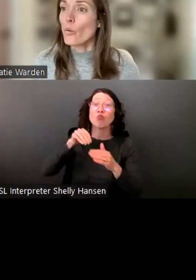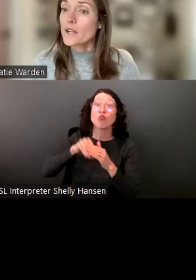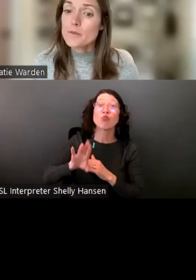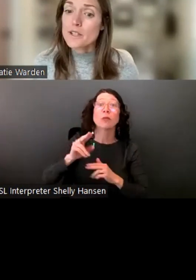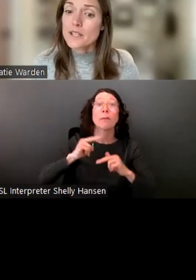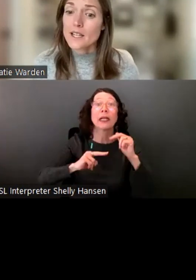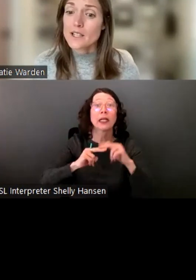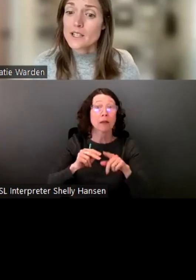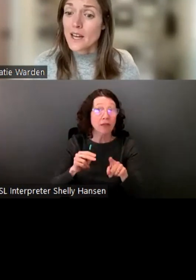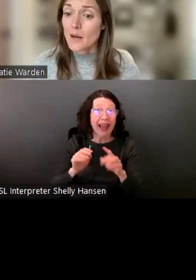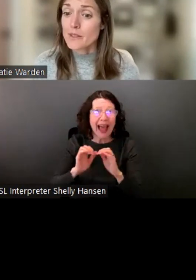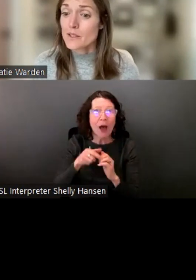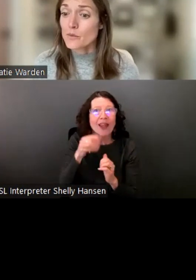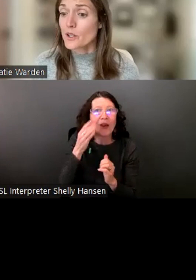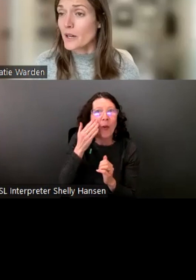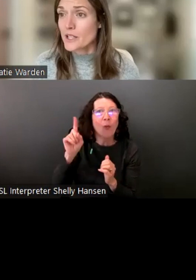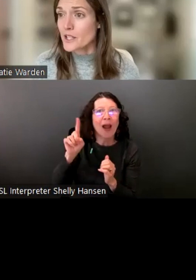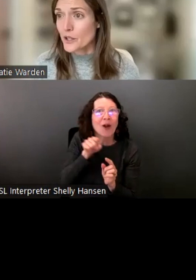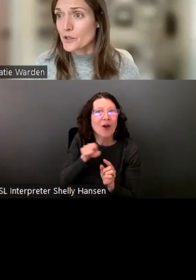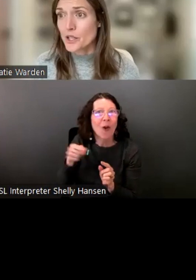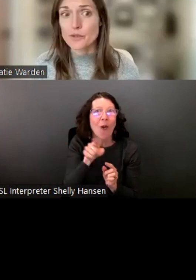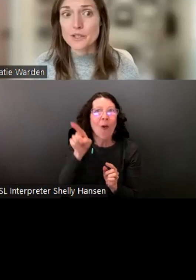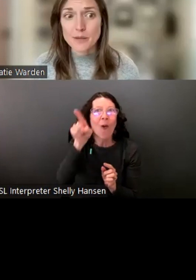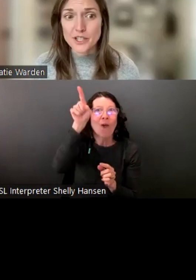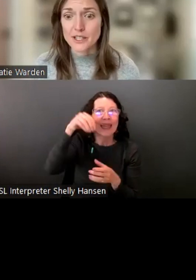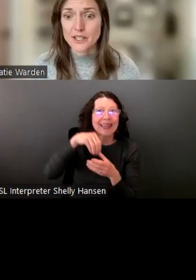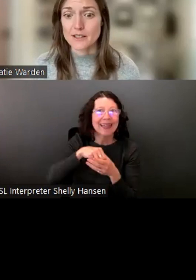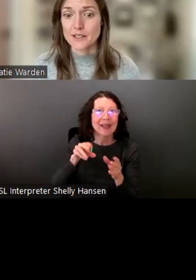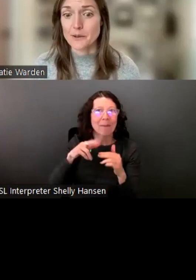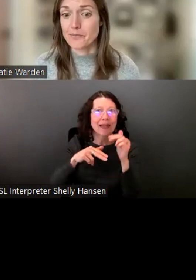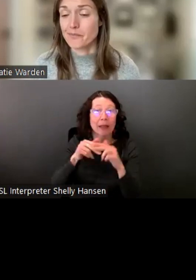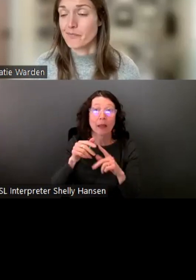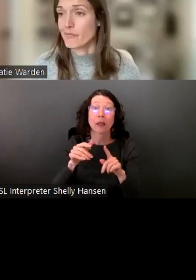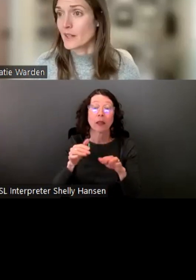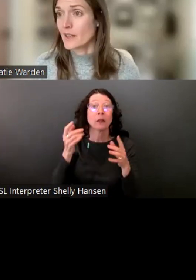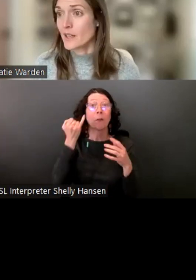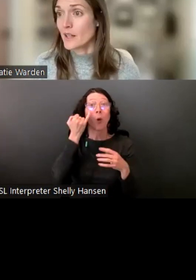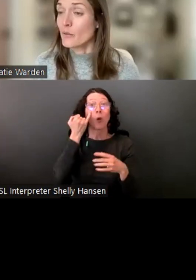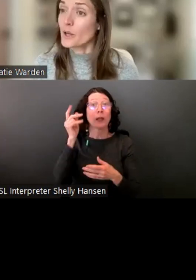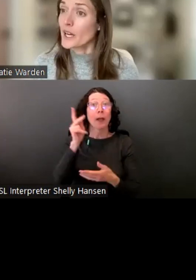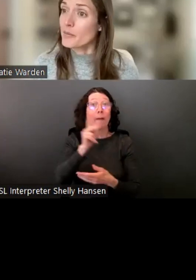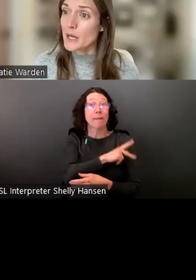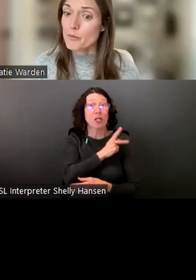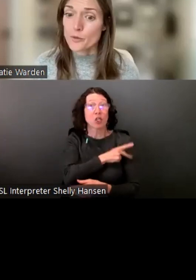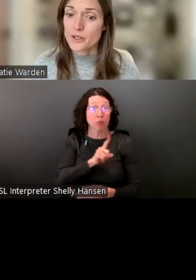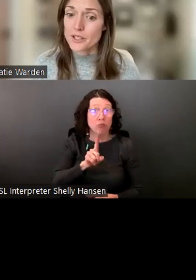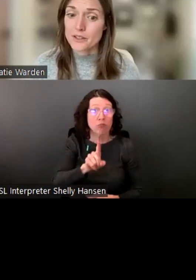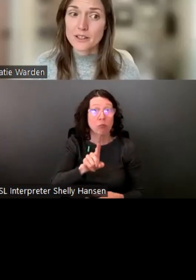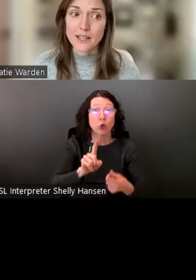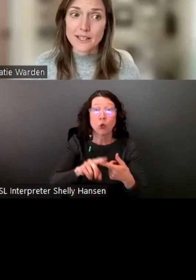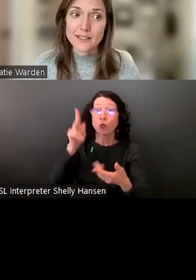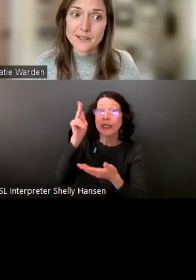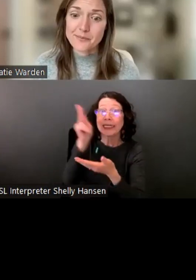What communication happens when a patient goes to the reception desk? What kind of paperwork do you collect?